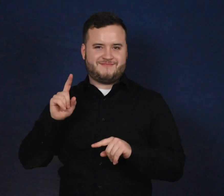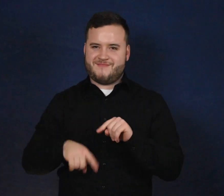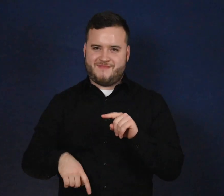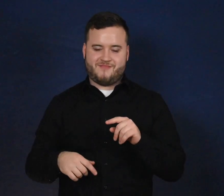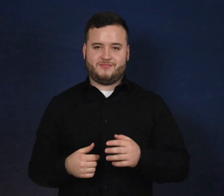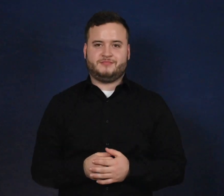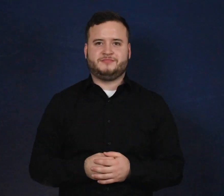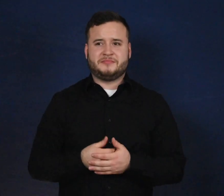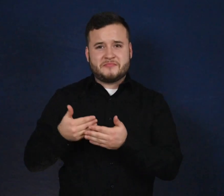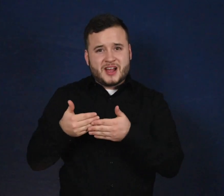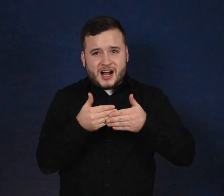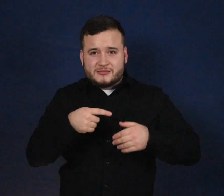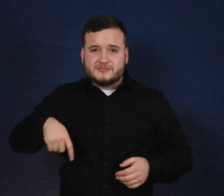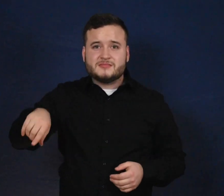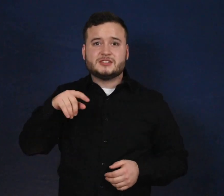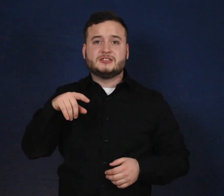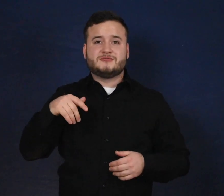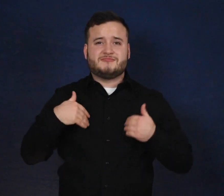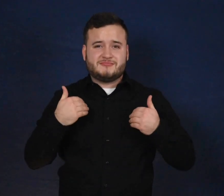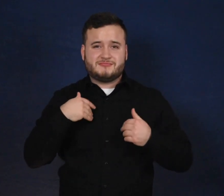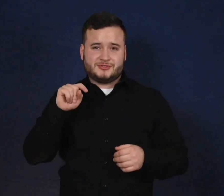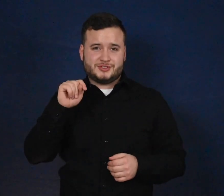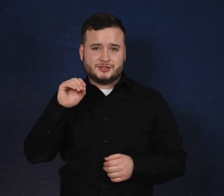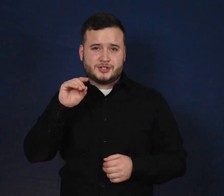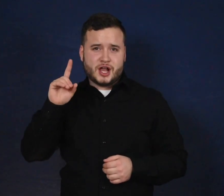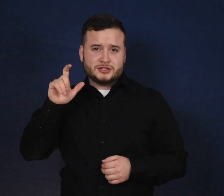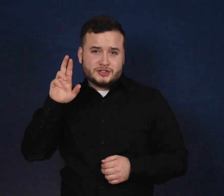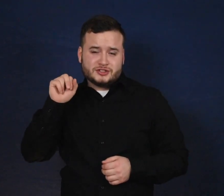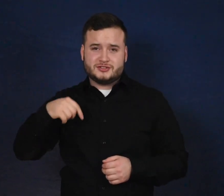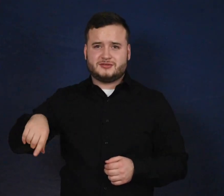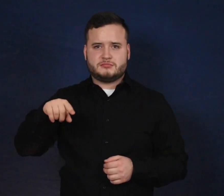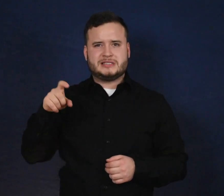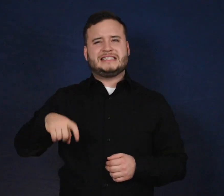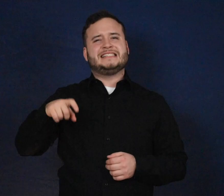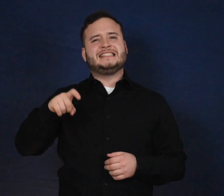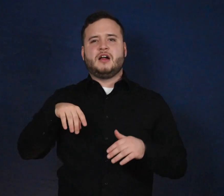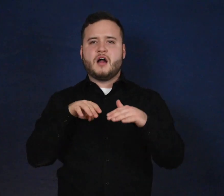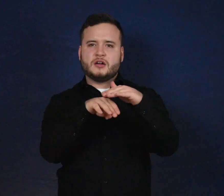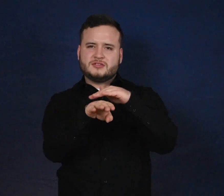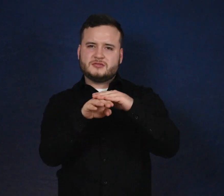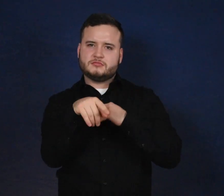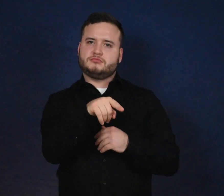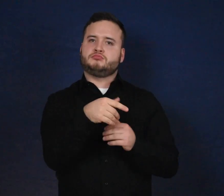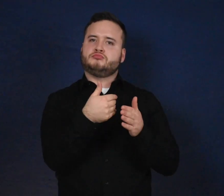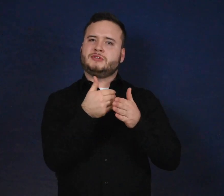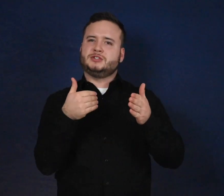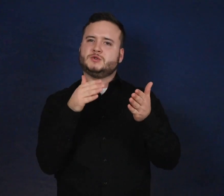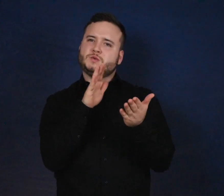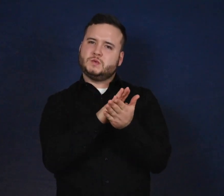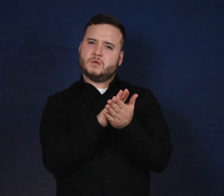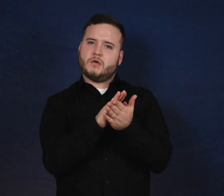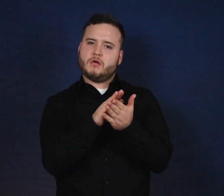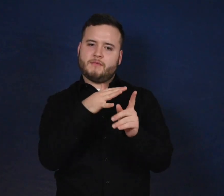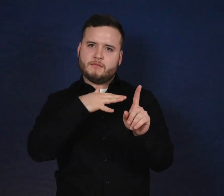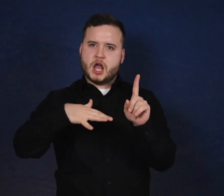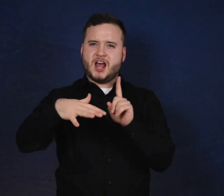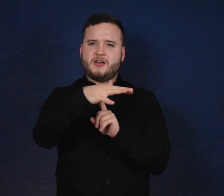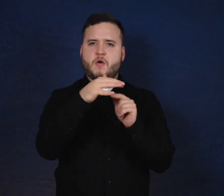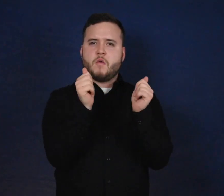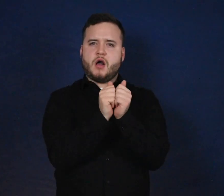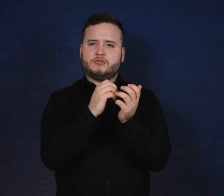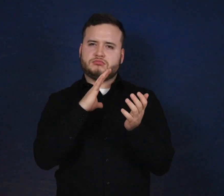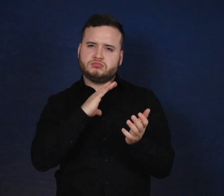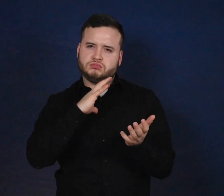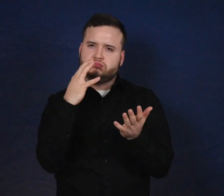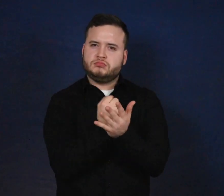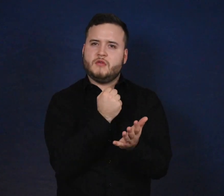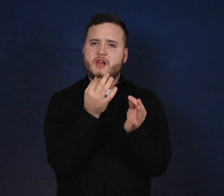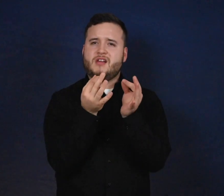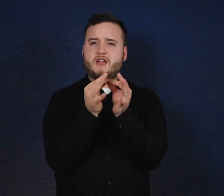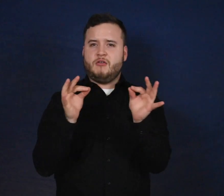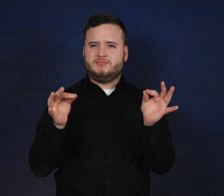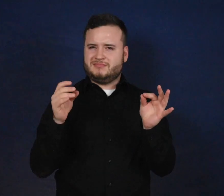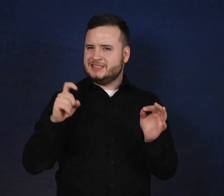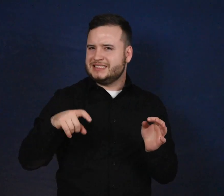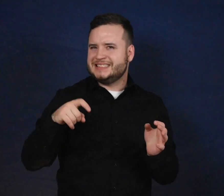Babies and toddlers need access to preschools with language-rich environments.